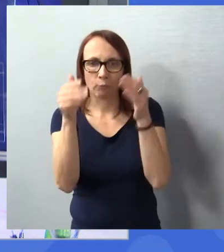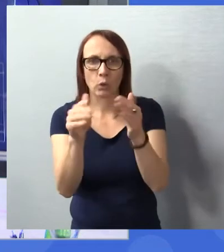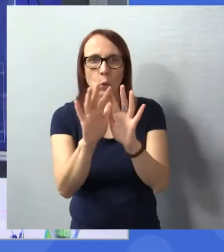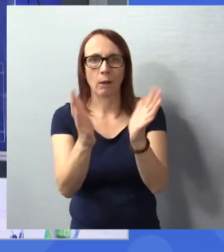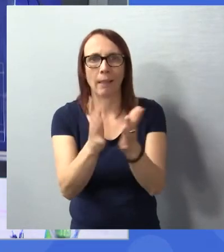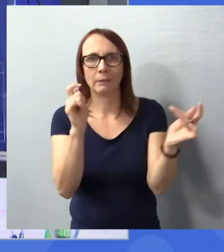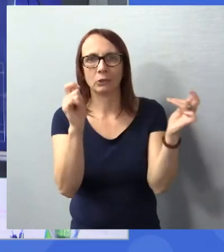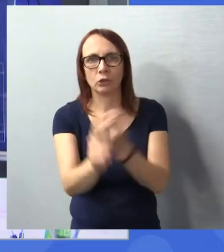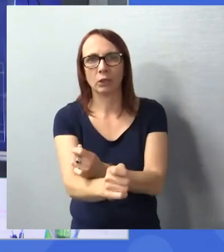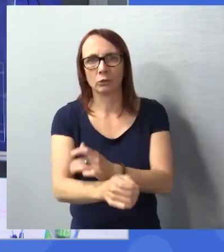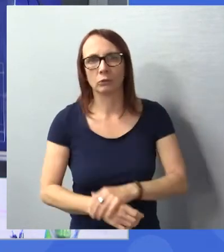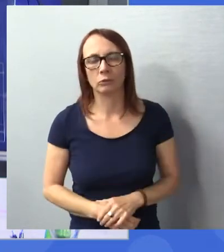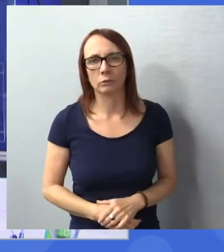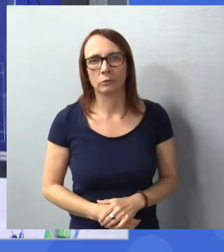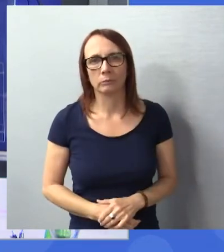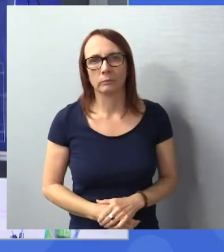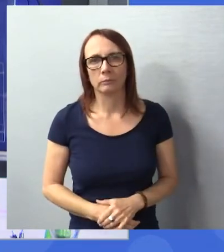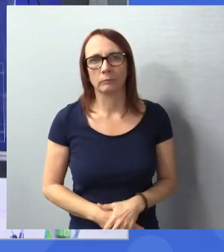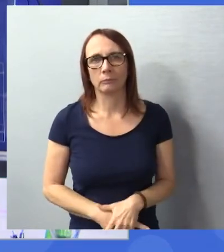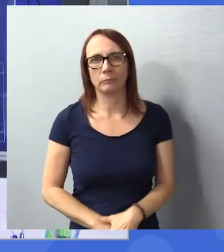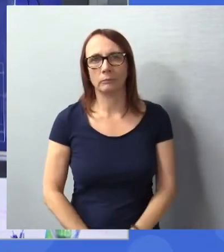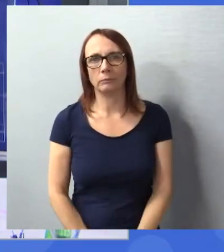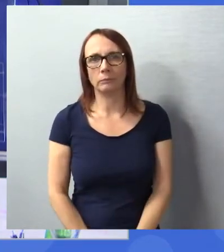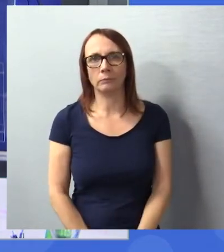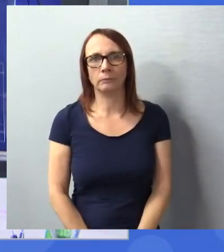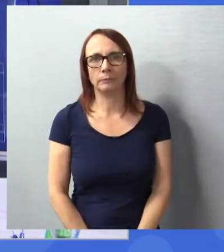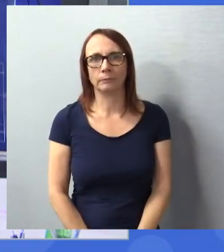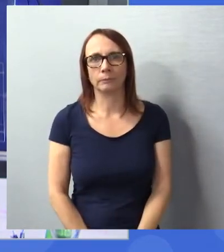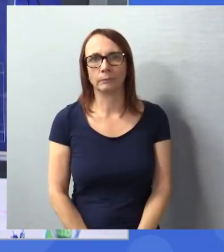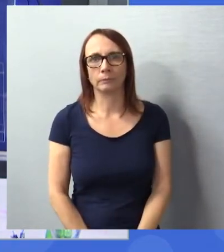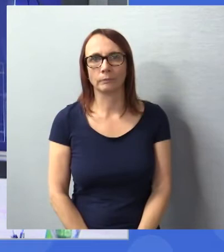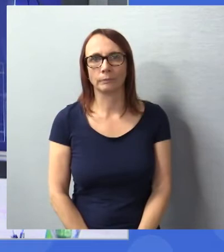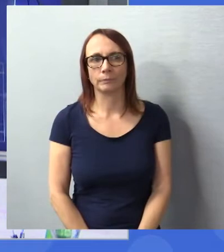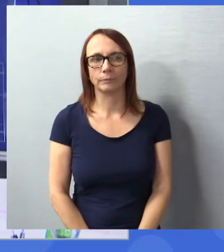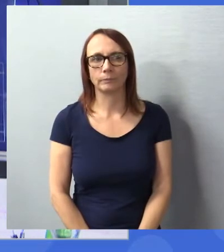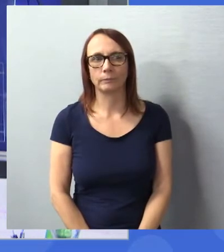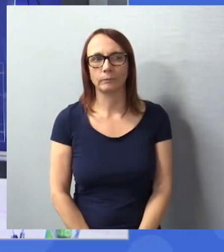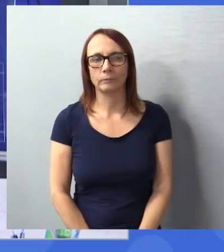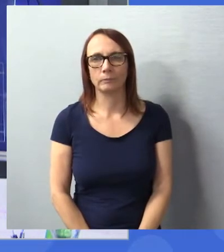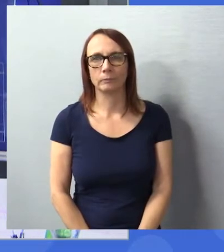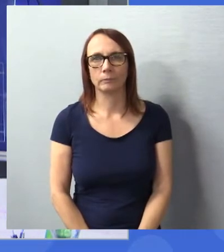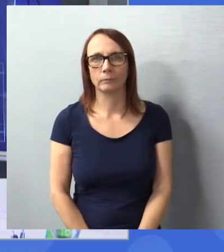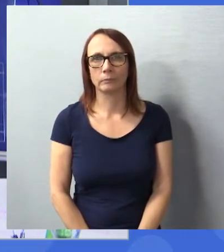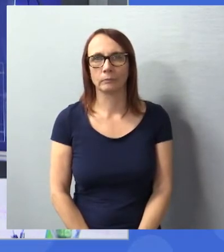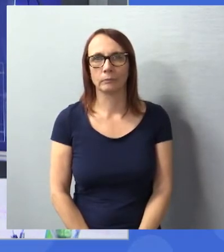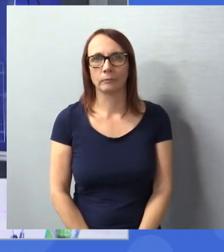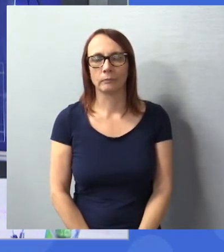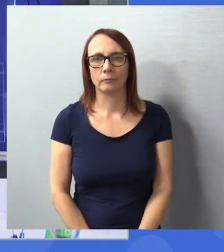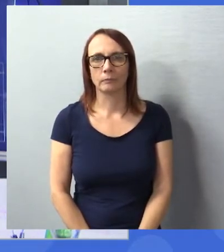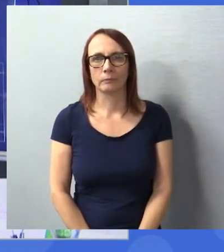their their shoes cool